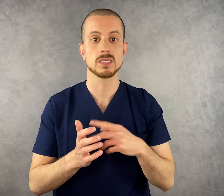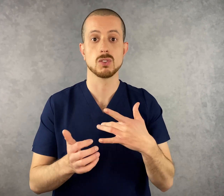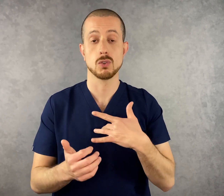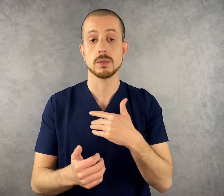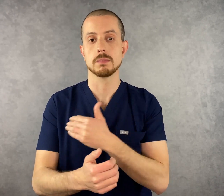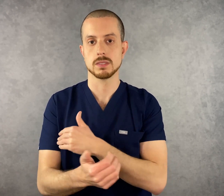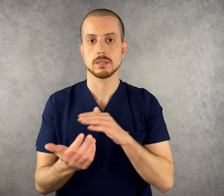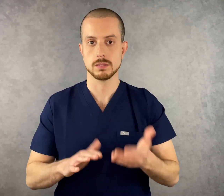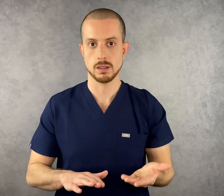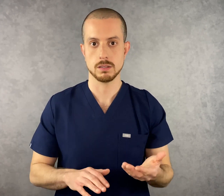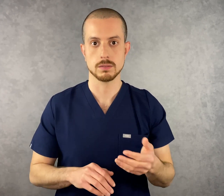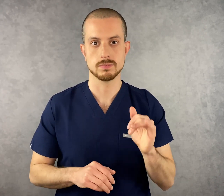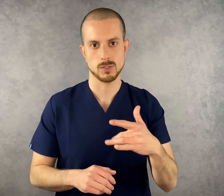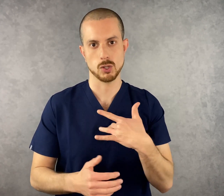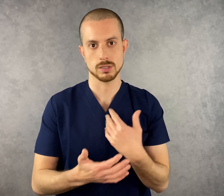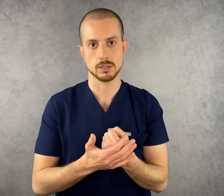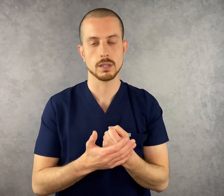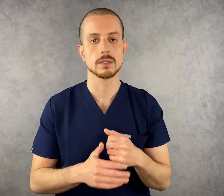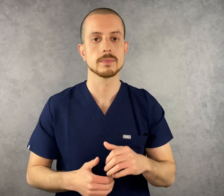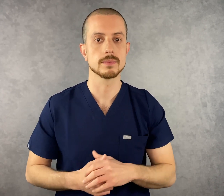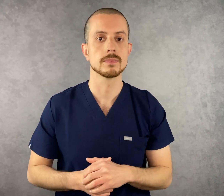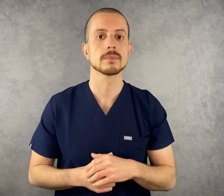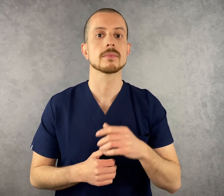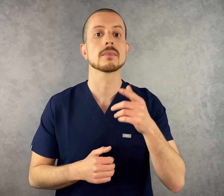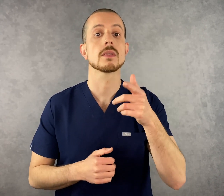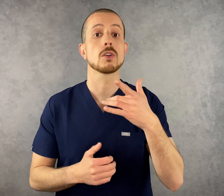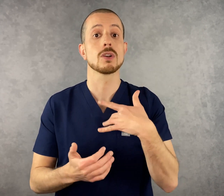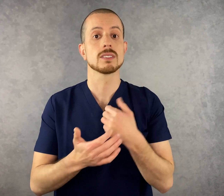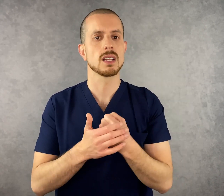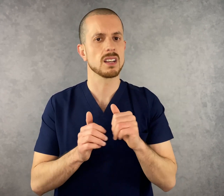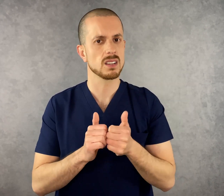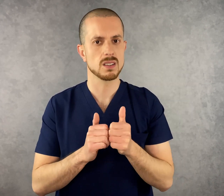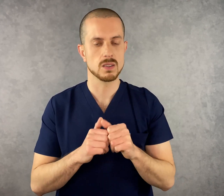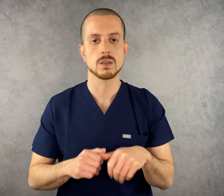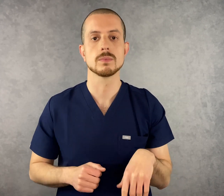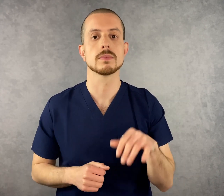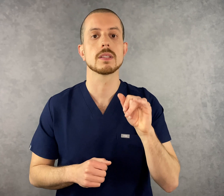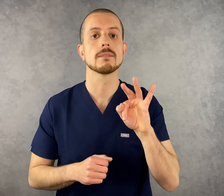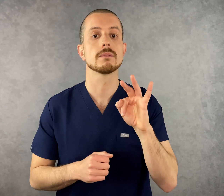So, "heart muscle death." That's what a heart attack is. Now, how does a heart attack happen?